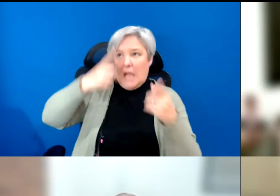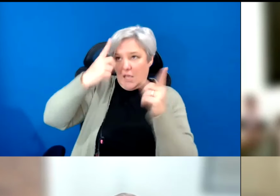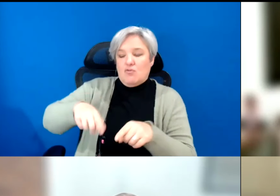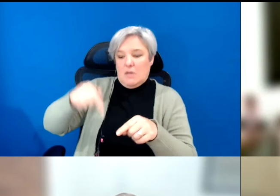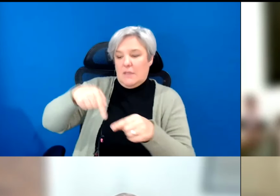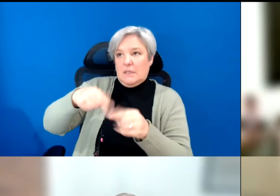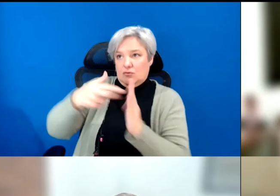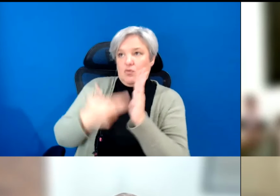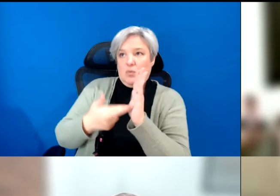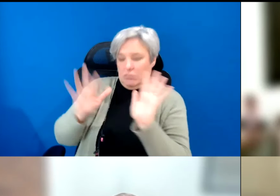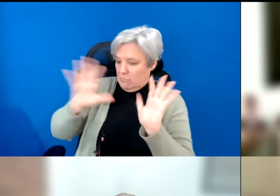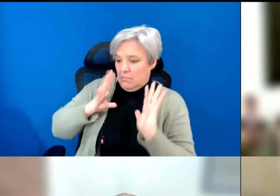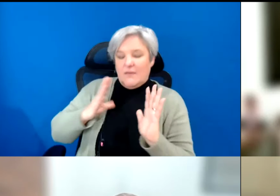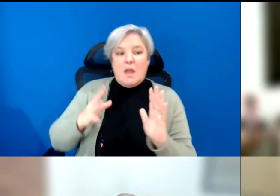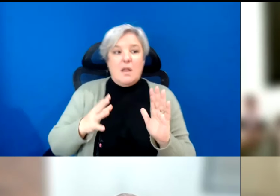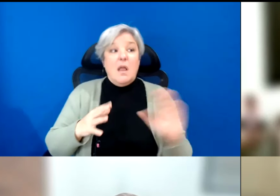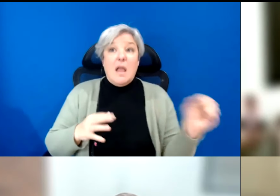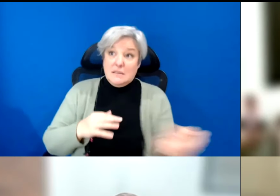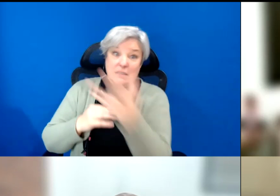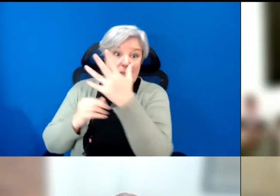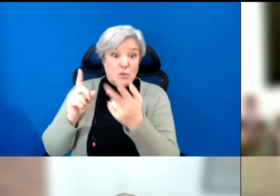and you forward that to record with the form